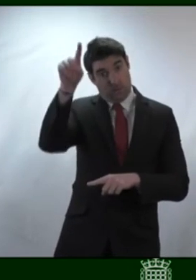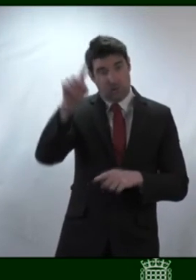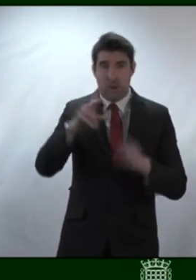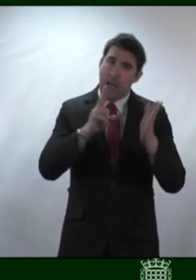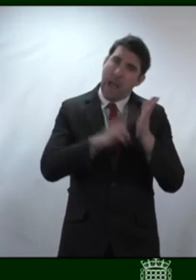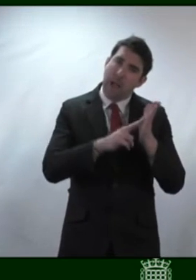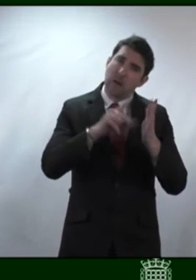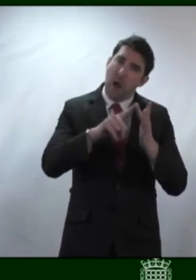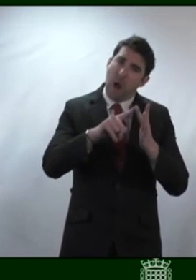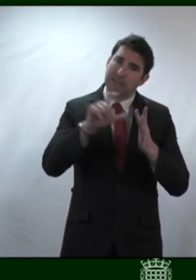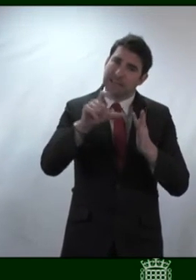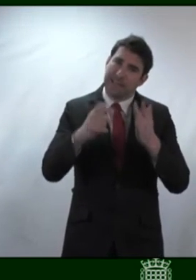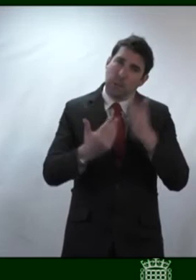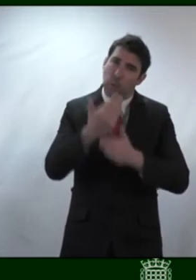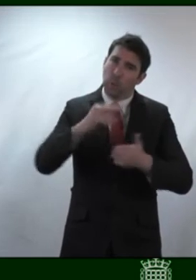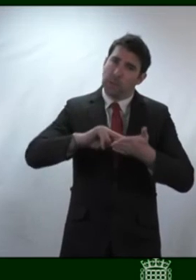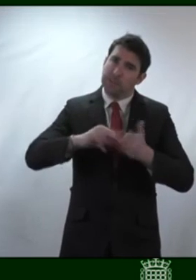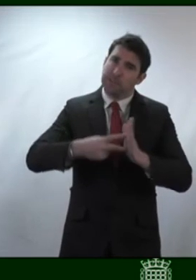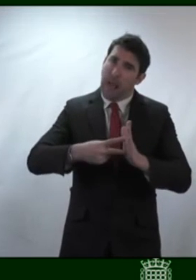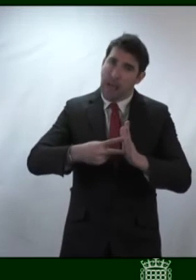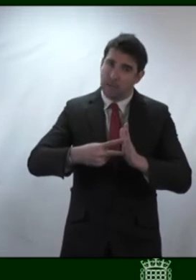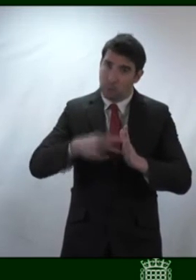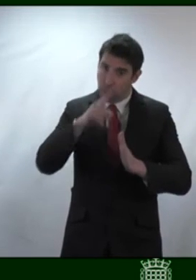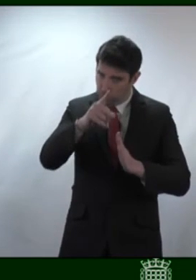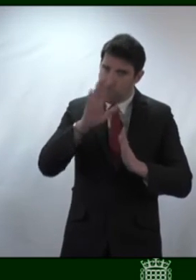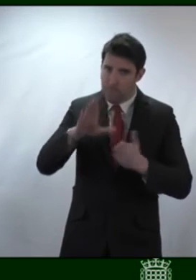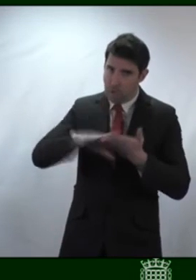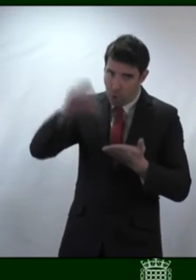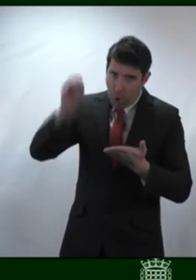yet another broken promise to our community? >> The Prime Minister